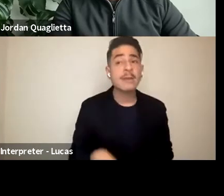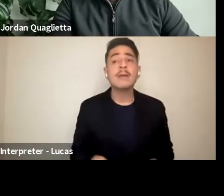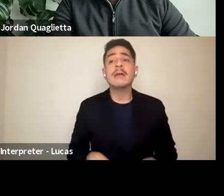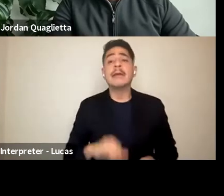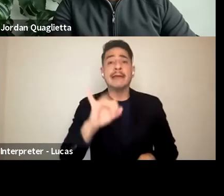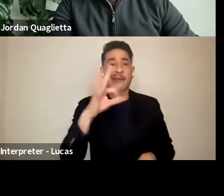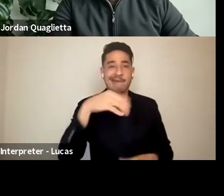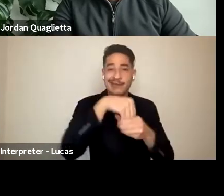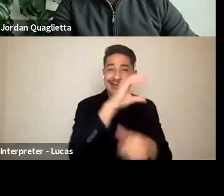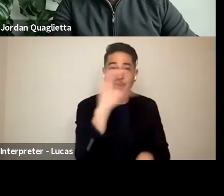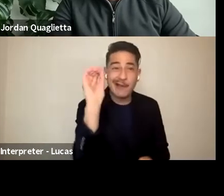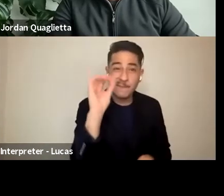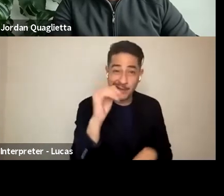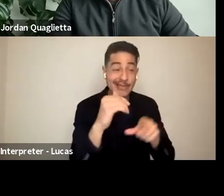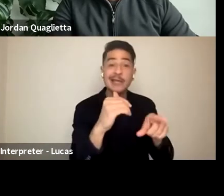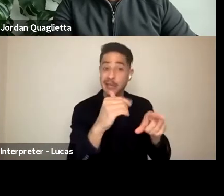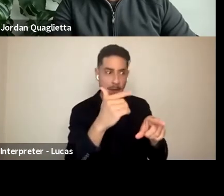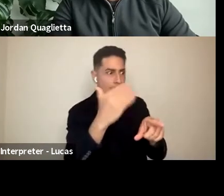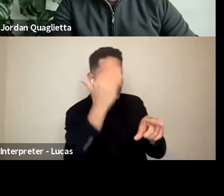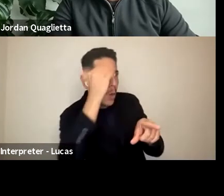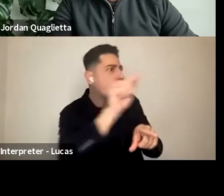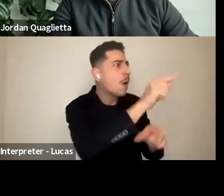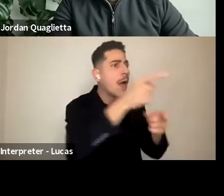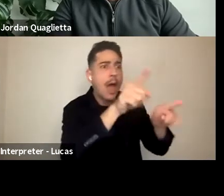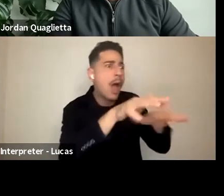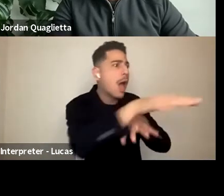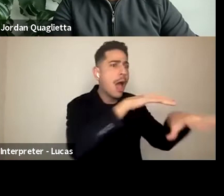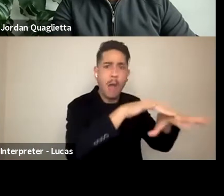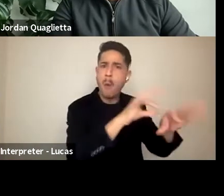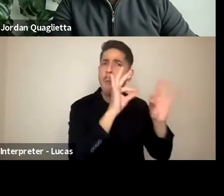is institutional baggage and a lot of times an in house person